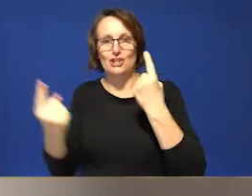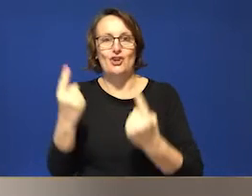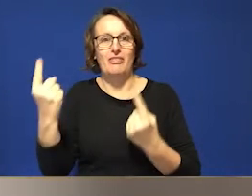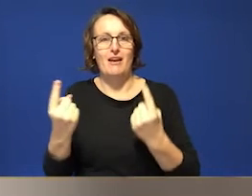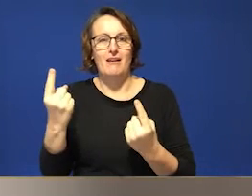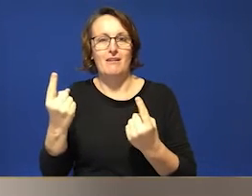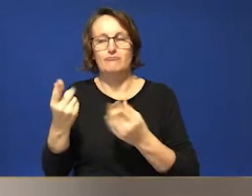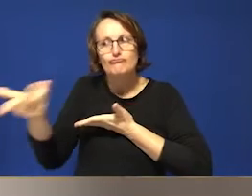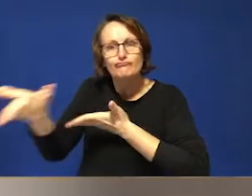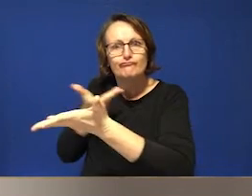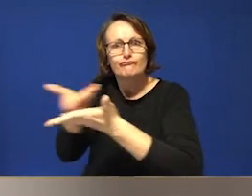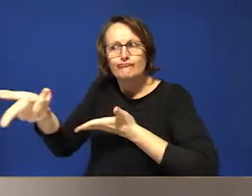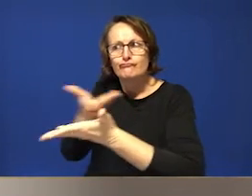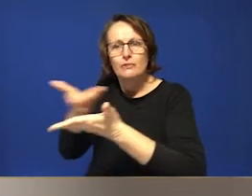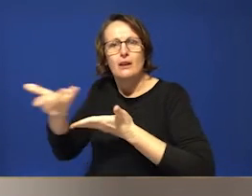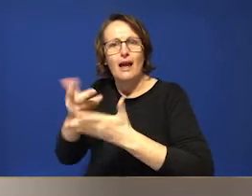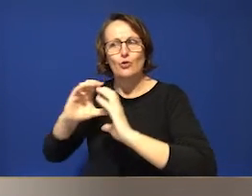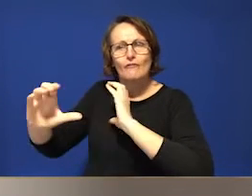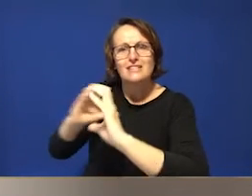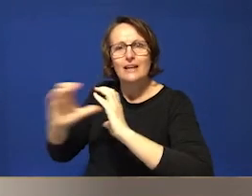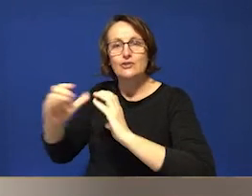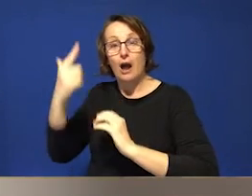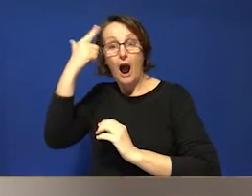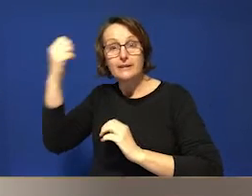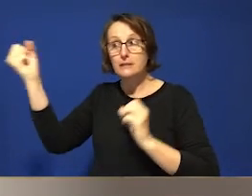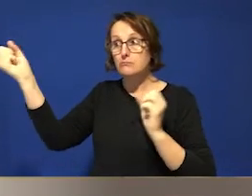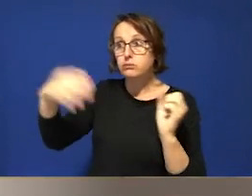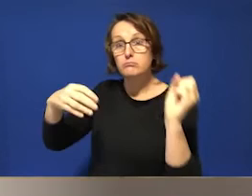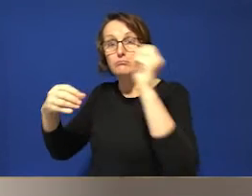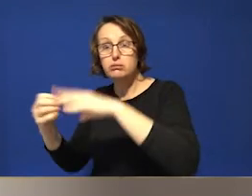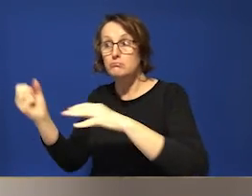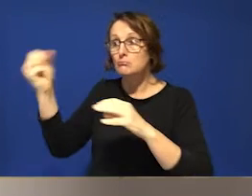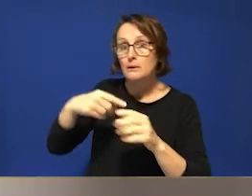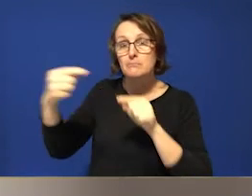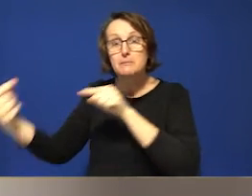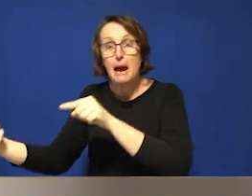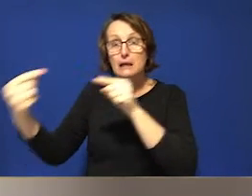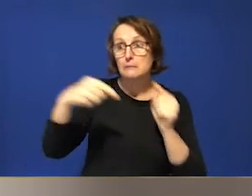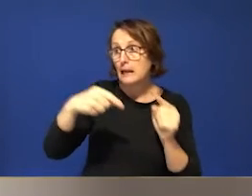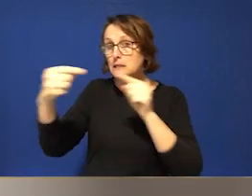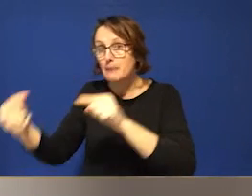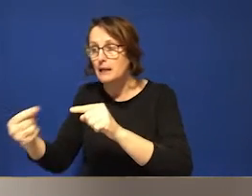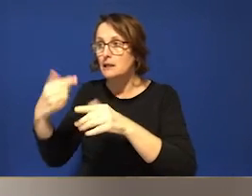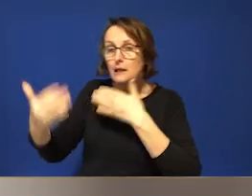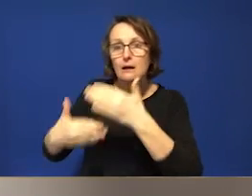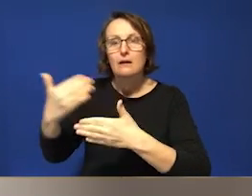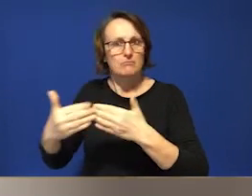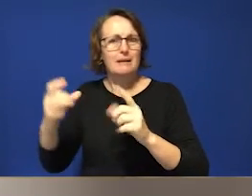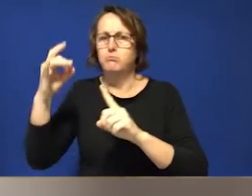And that there's a kind of conversational attitude that happens where ideas are put forward, debated, and then you move on.